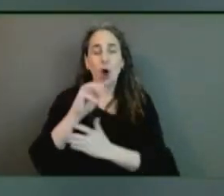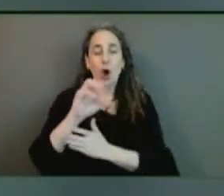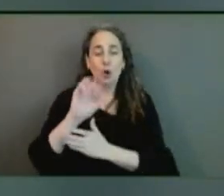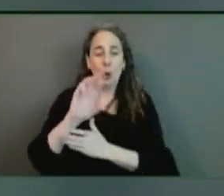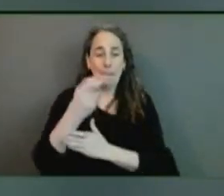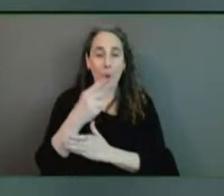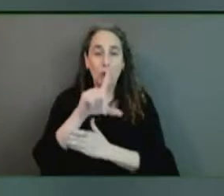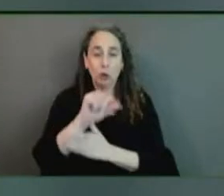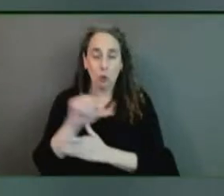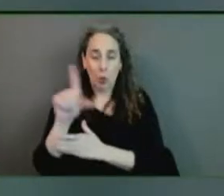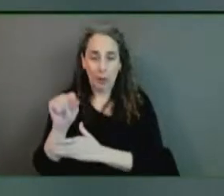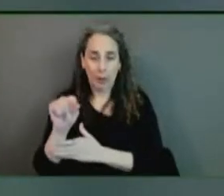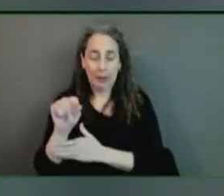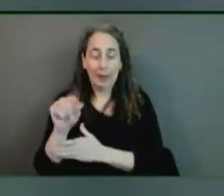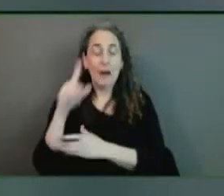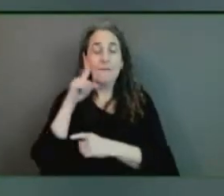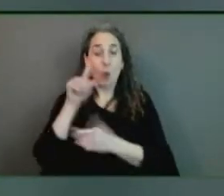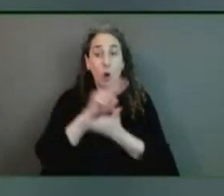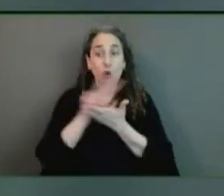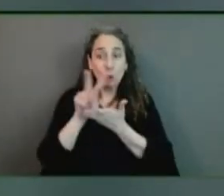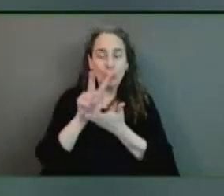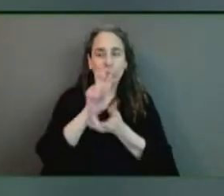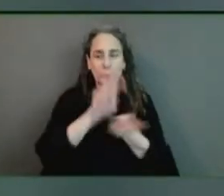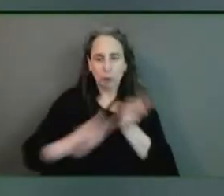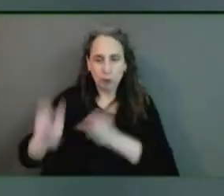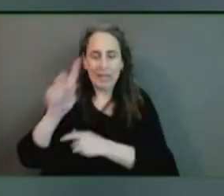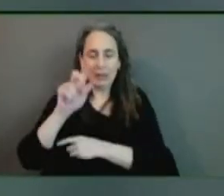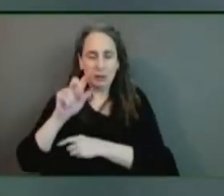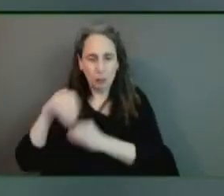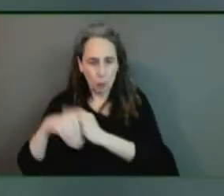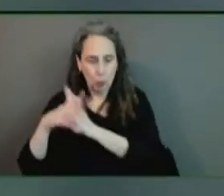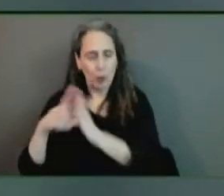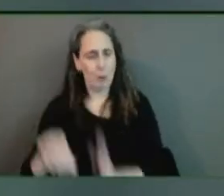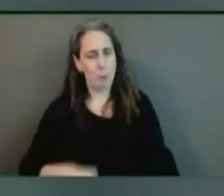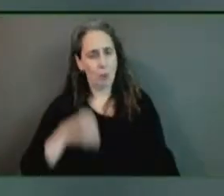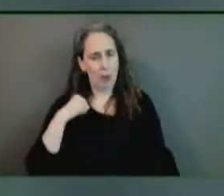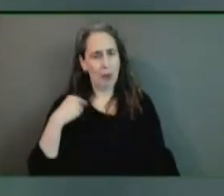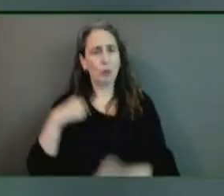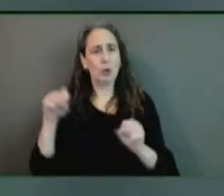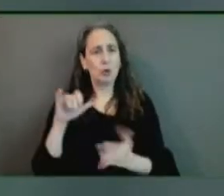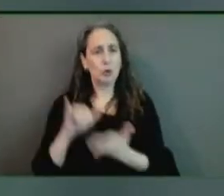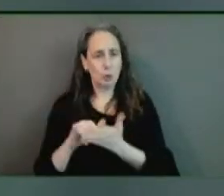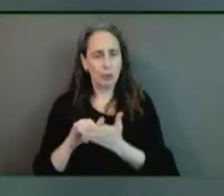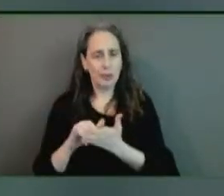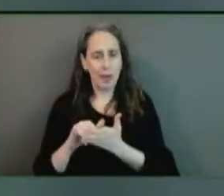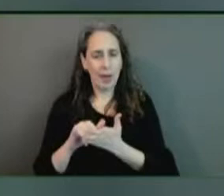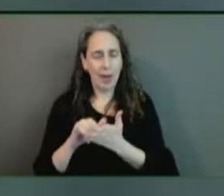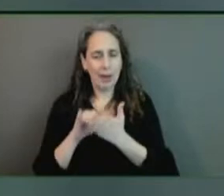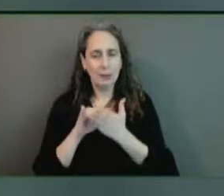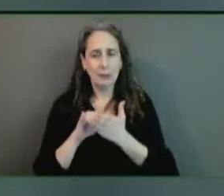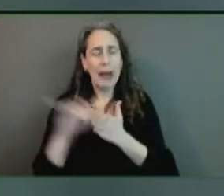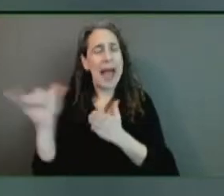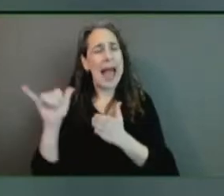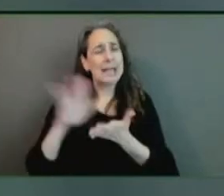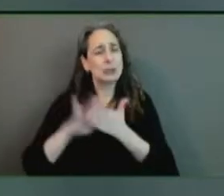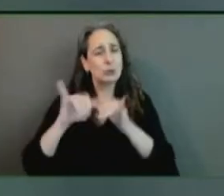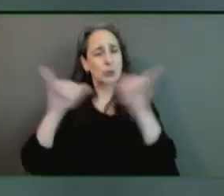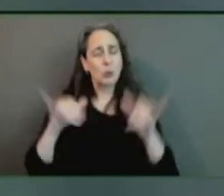when we were in the pandemic started in March, 2020 and we had to shift into weeks and go to virtual learning. We were